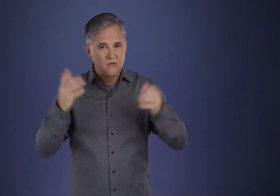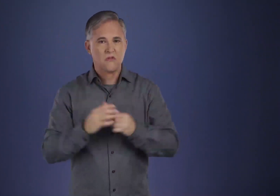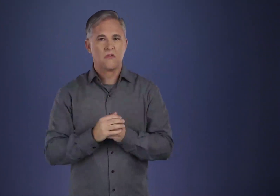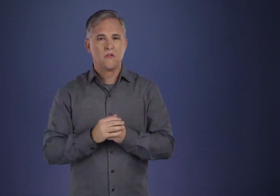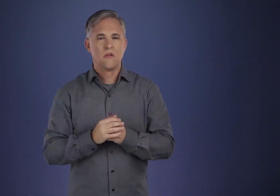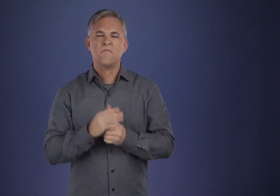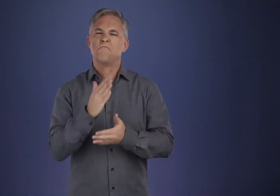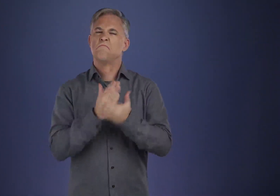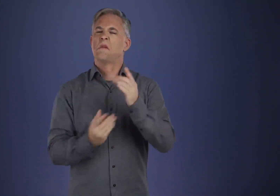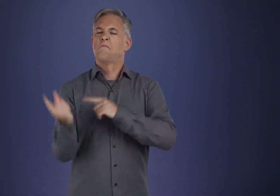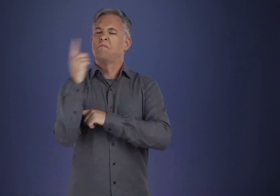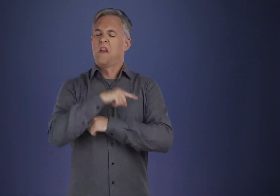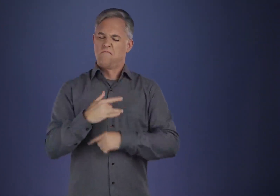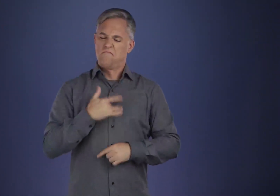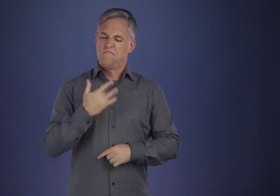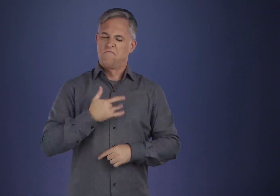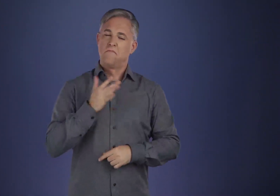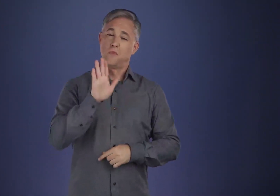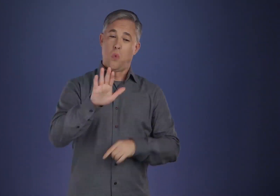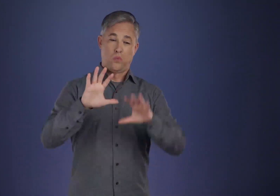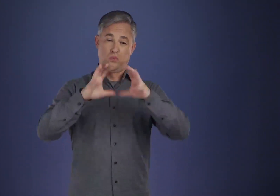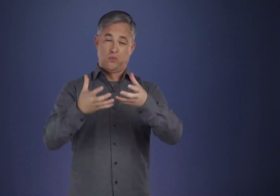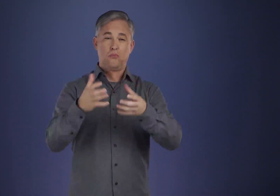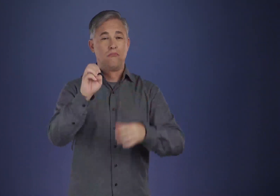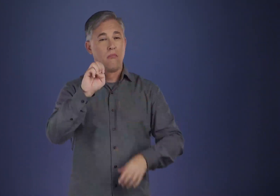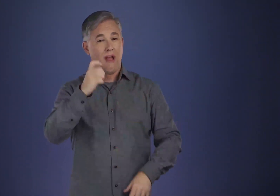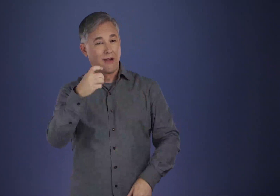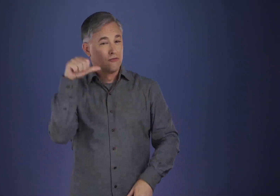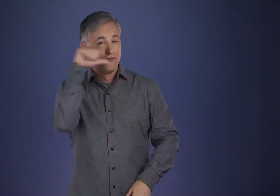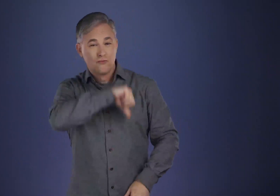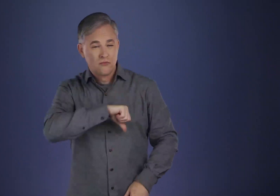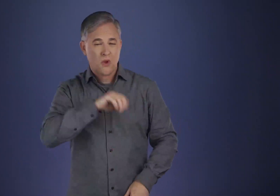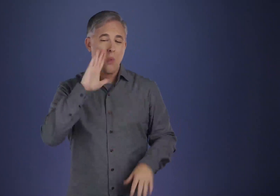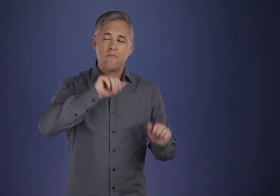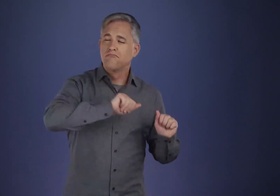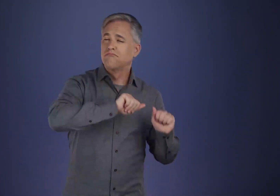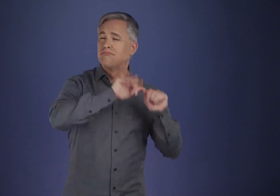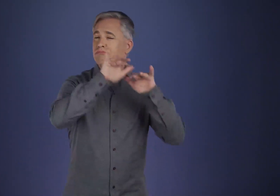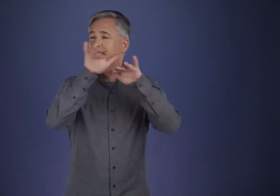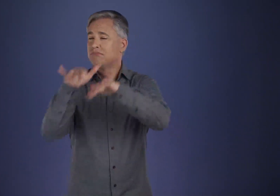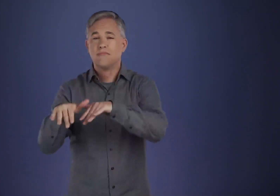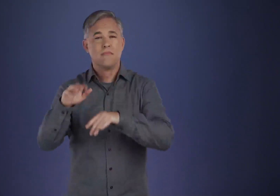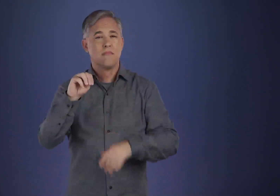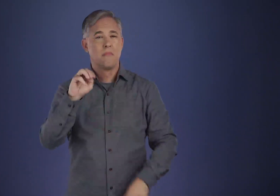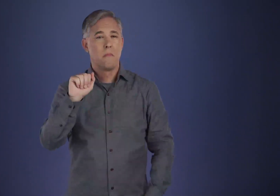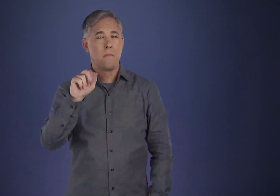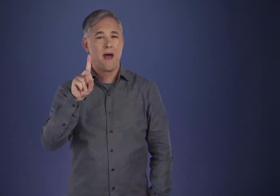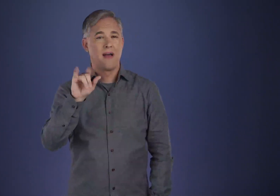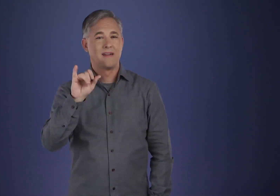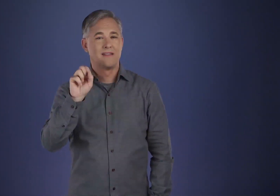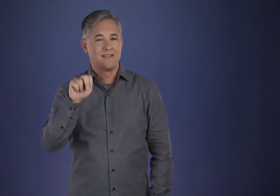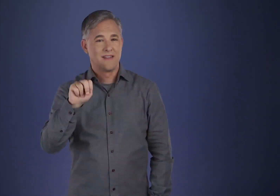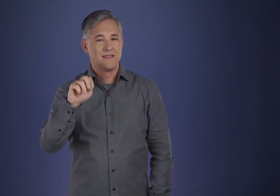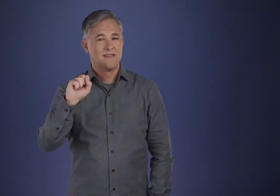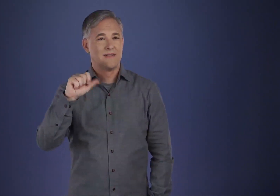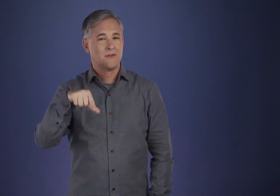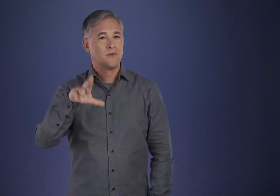Some day this bunch of ex-drunks of yours will fill Madison Square Garden, and I don’t see why you should starve meanwhile.